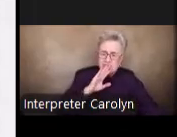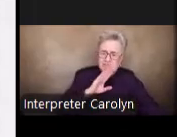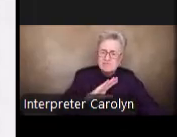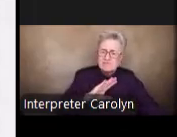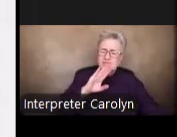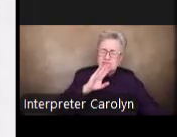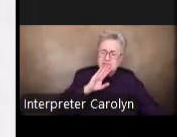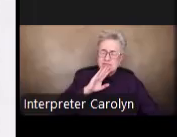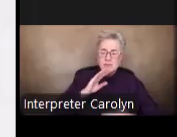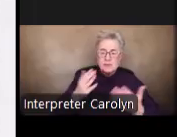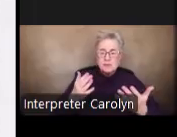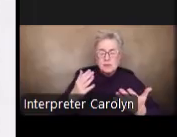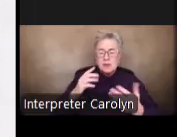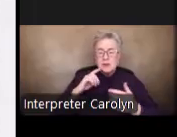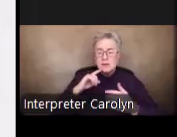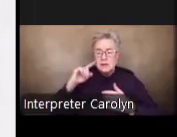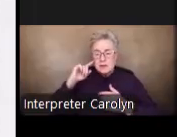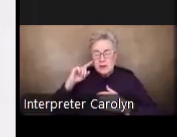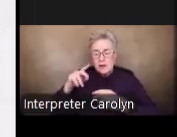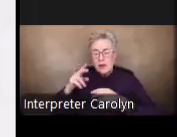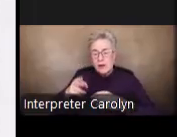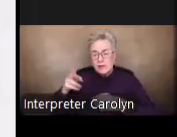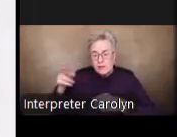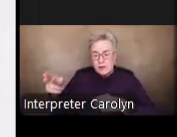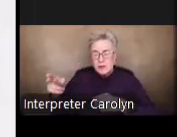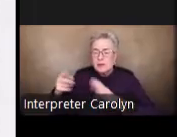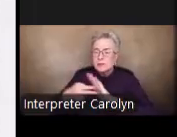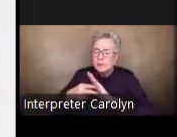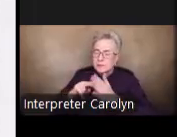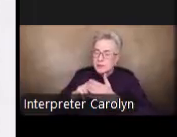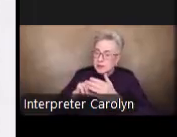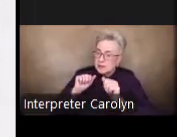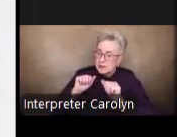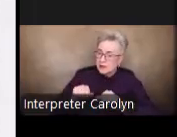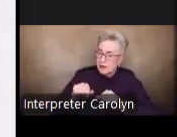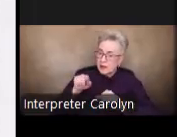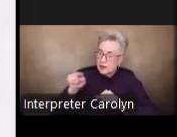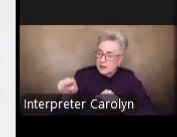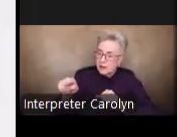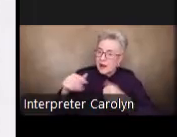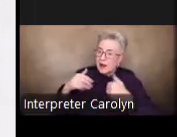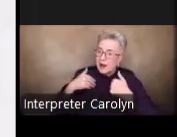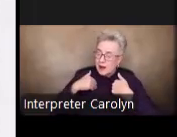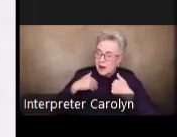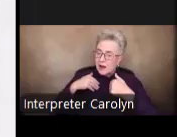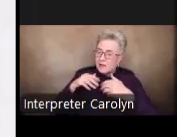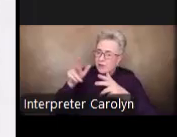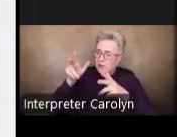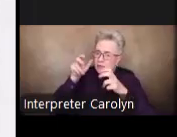for deaf and hard of hearing children, this also means asking, Does this child have access to a language modality